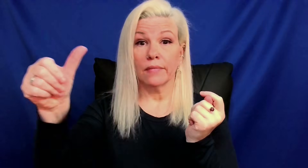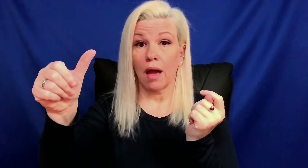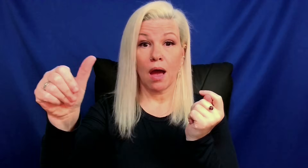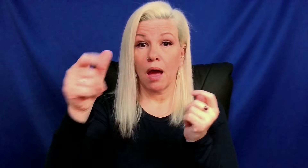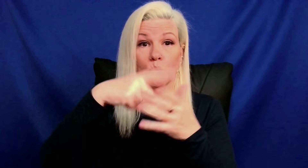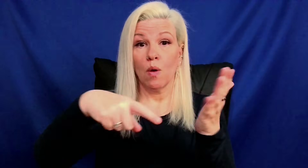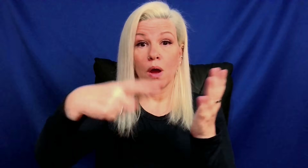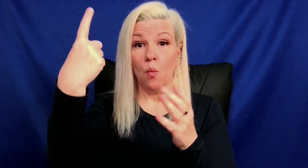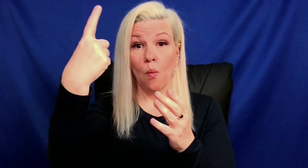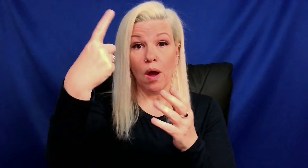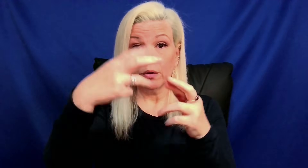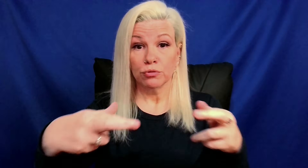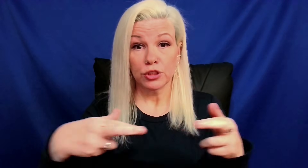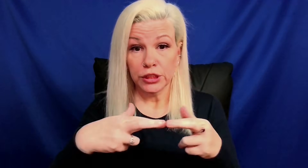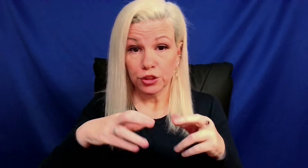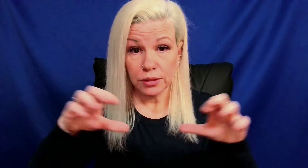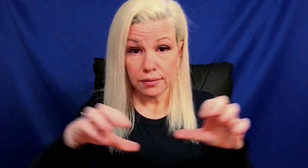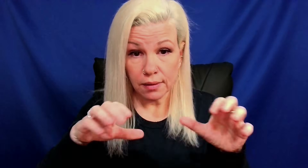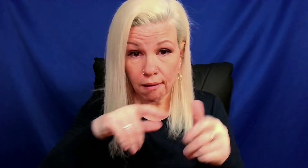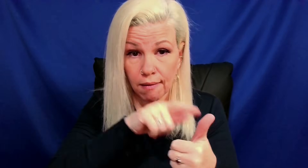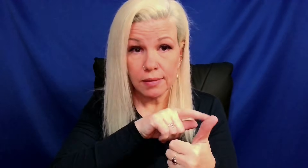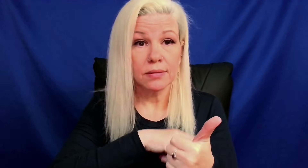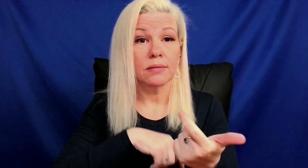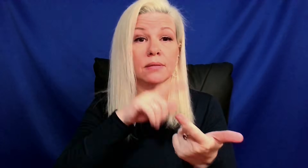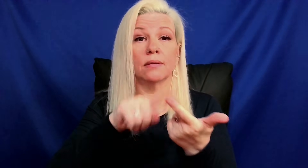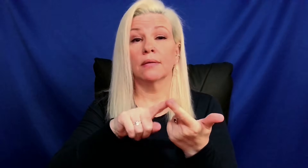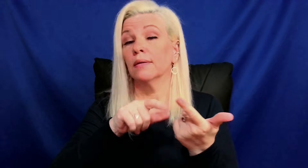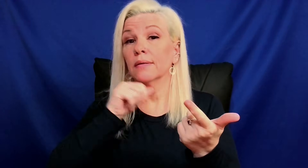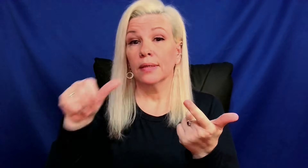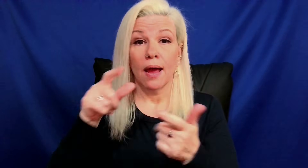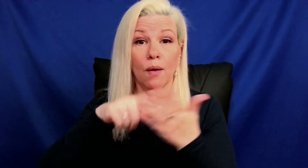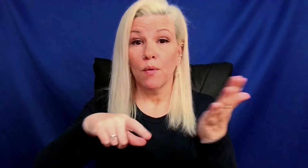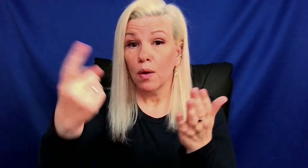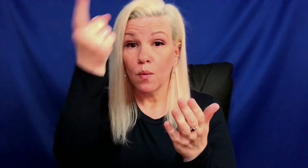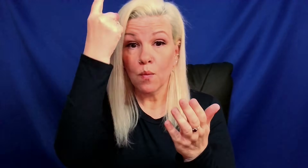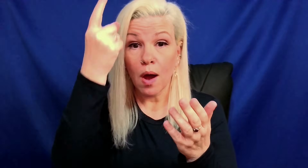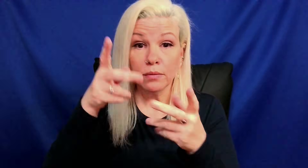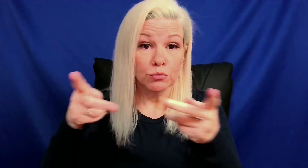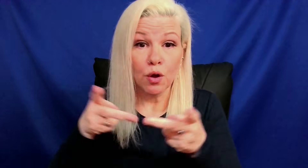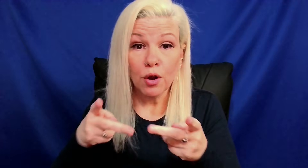Not what one region does, not what one program teaches,